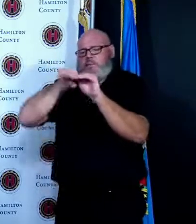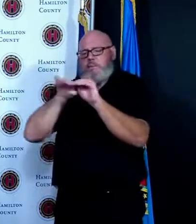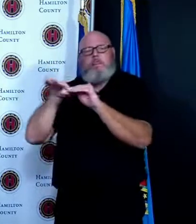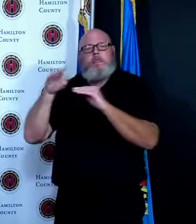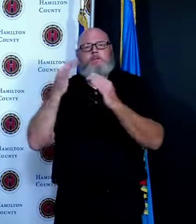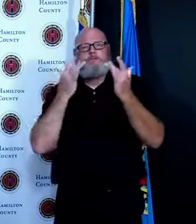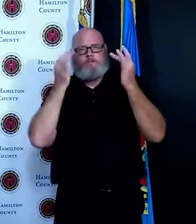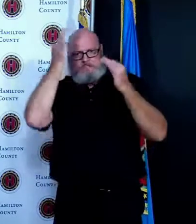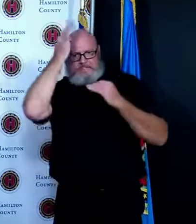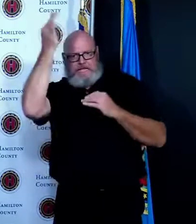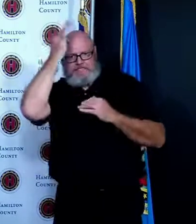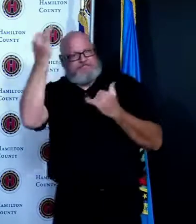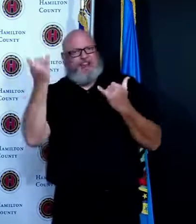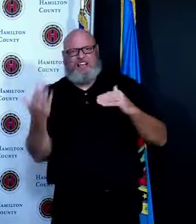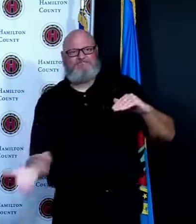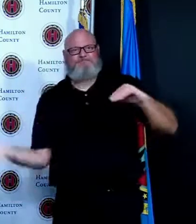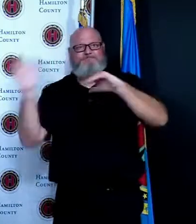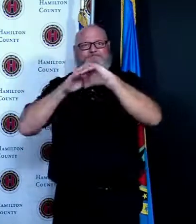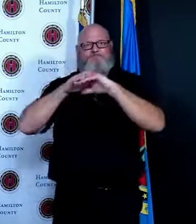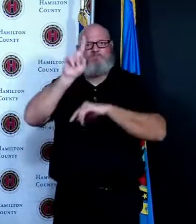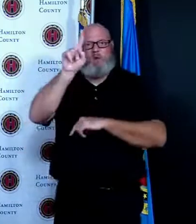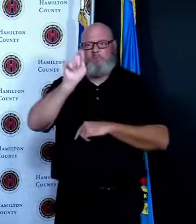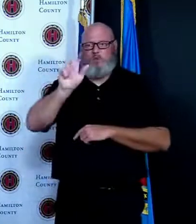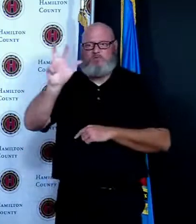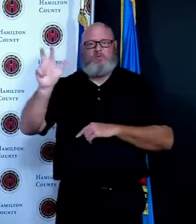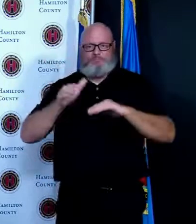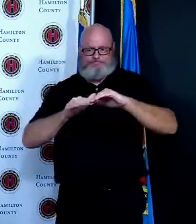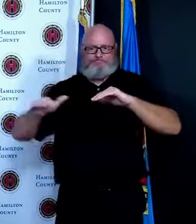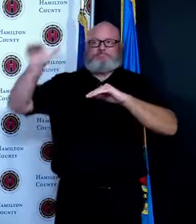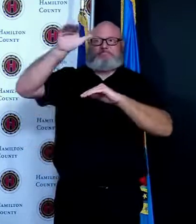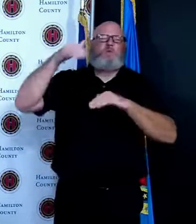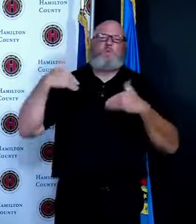any number above one you may recall for the reproductive number means we're kind of